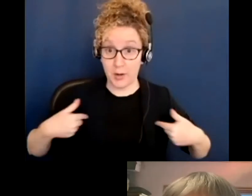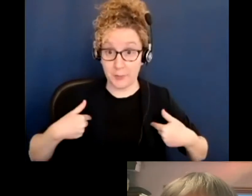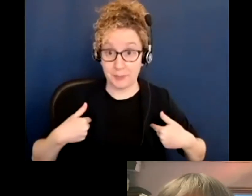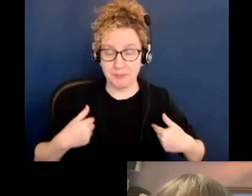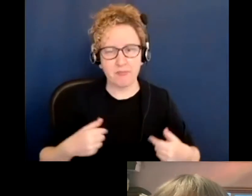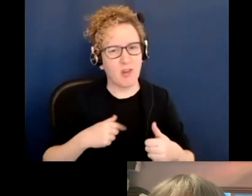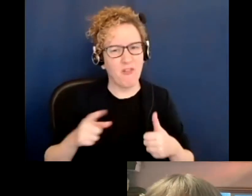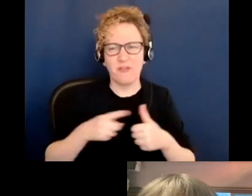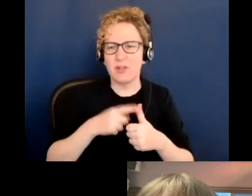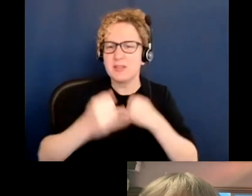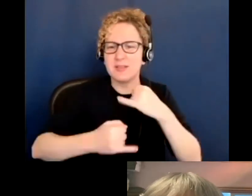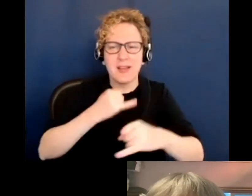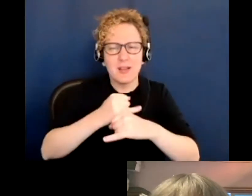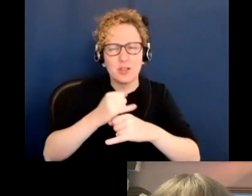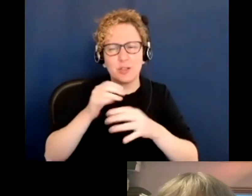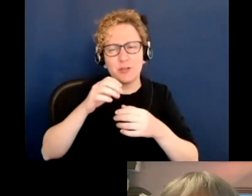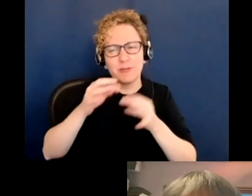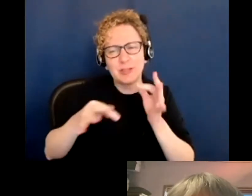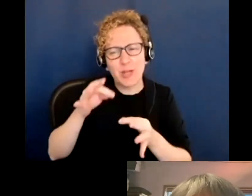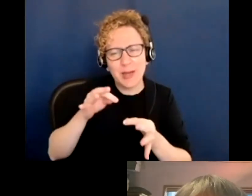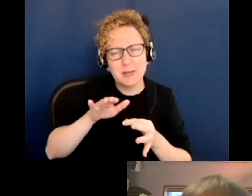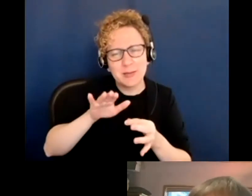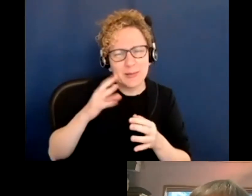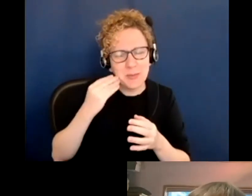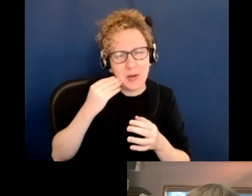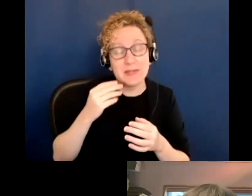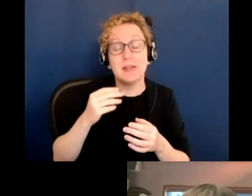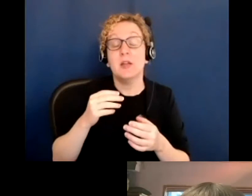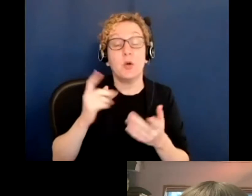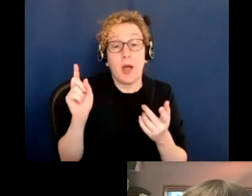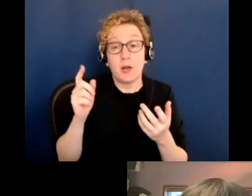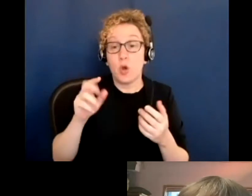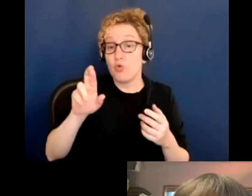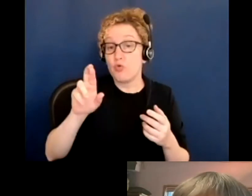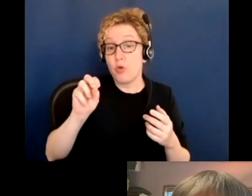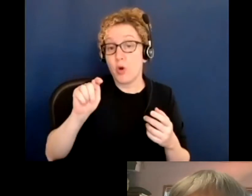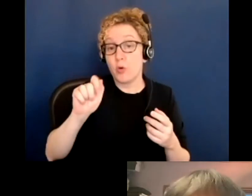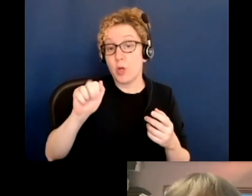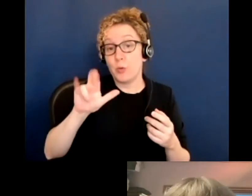experience on a Rotary sponsored program and I studied a year in Australia, and I kept